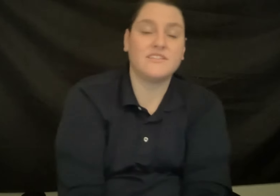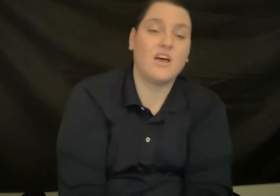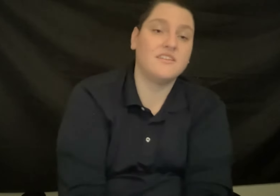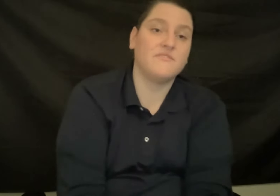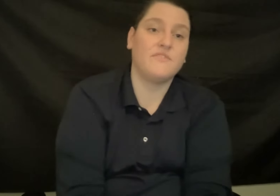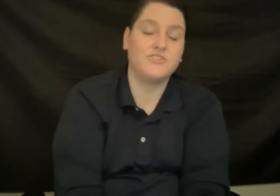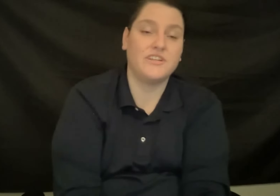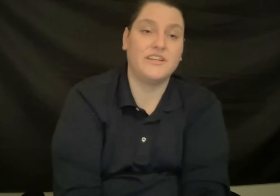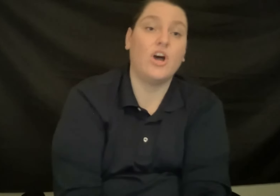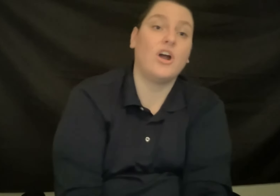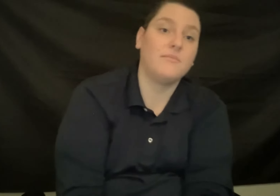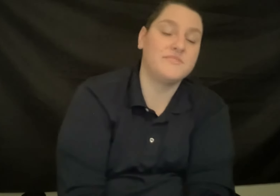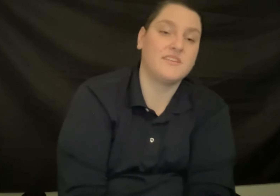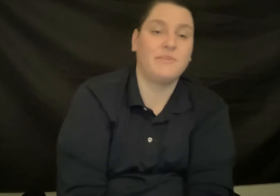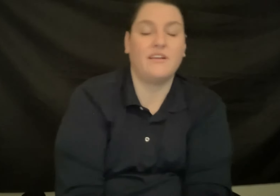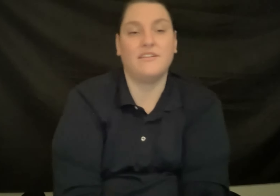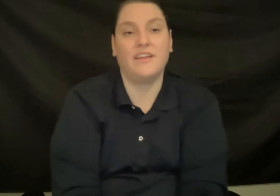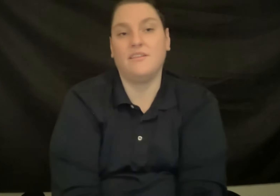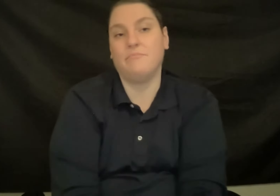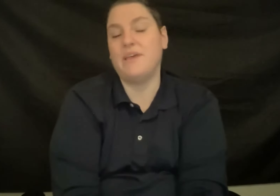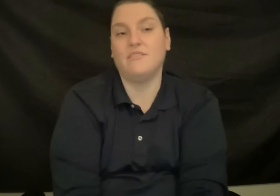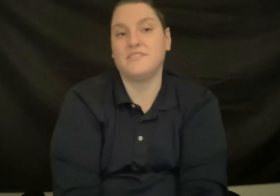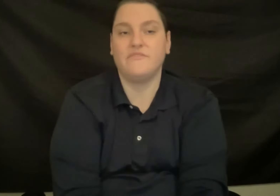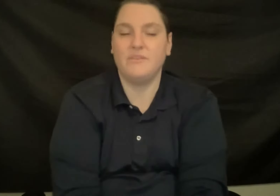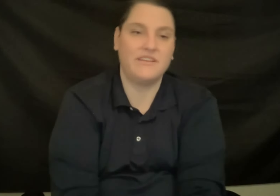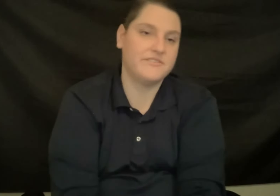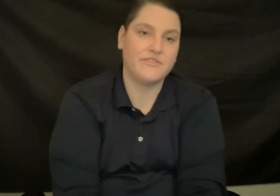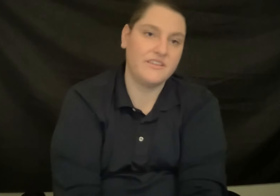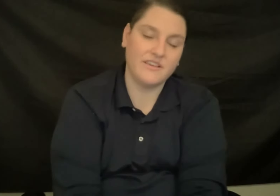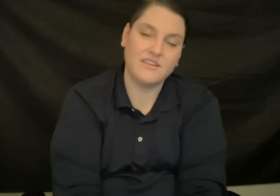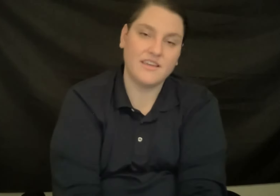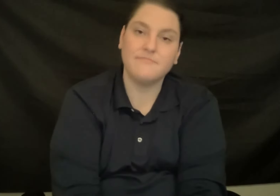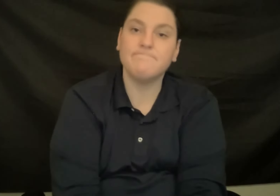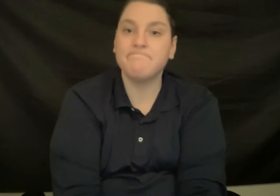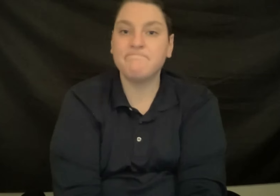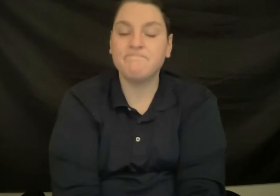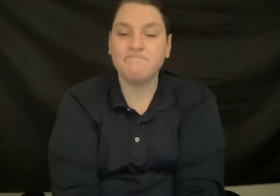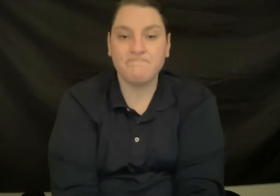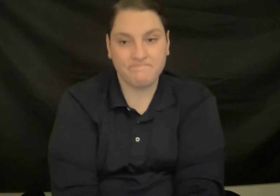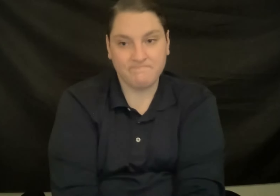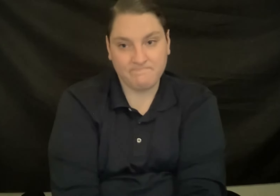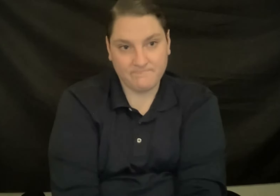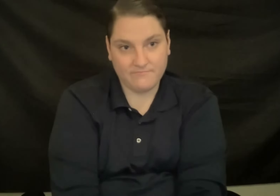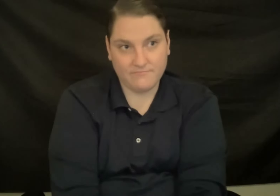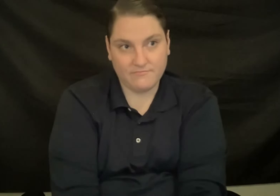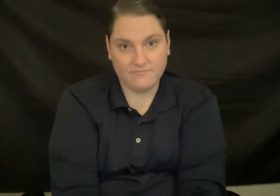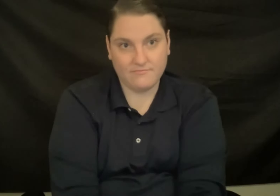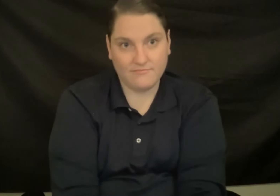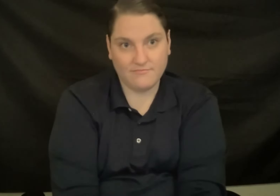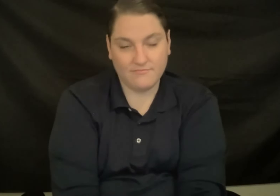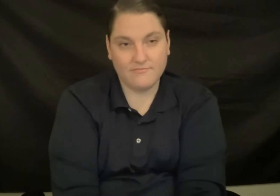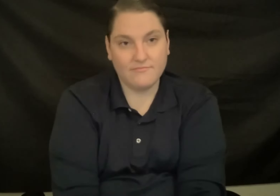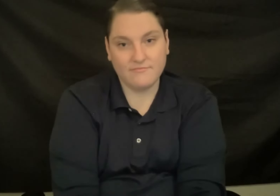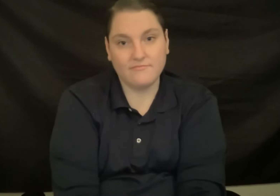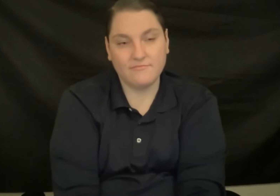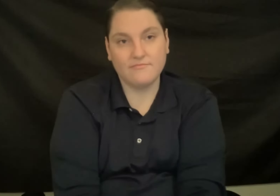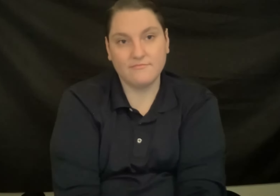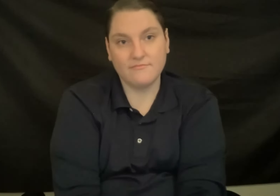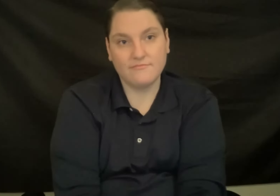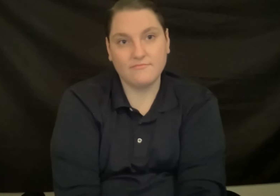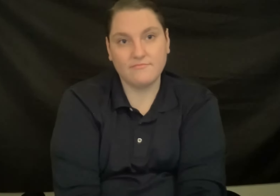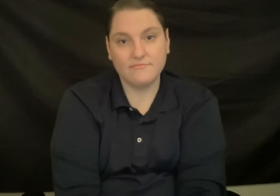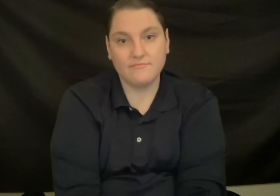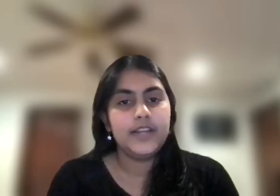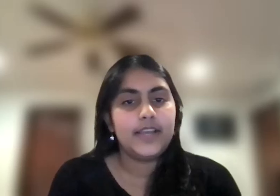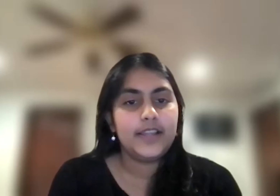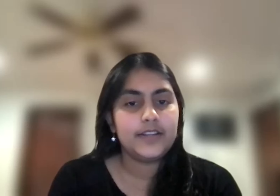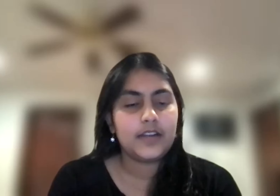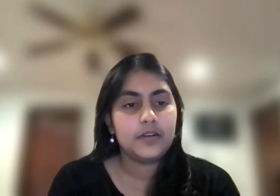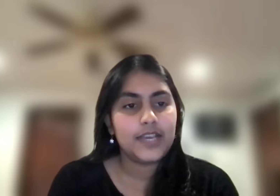And women have a little bit higher risk of stroke overall as I mentioned as compared to men. But even still, the effects of stroke don't necessarily differ between men and women.